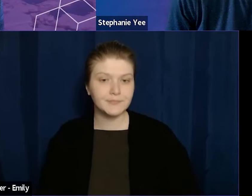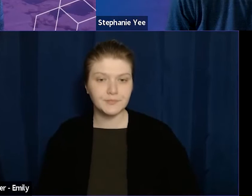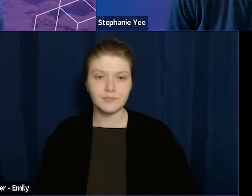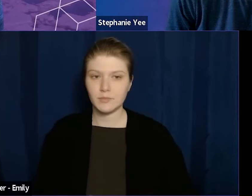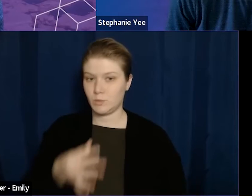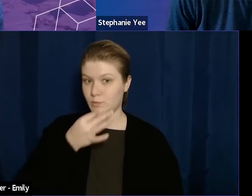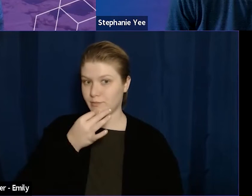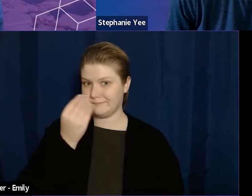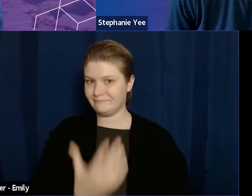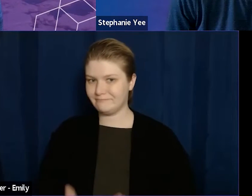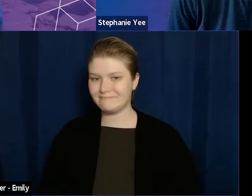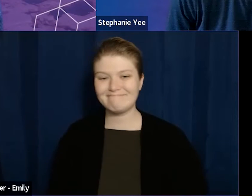So I hope that answers your question.